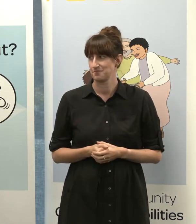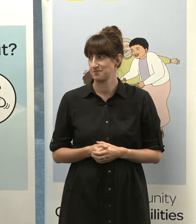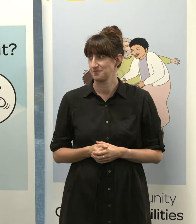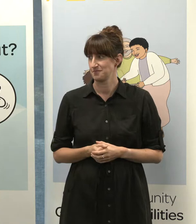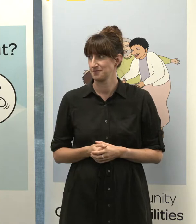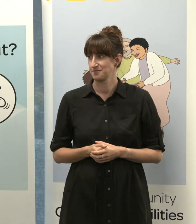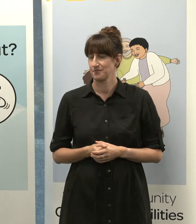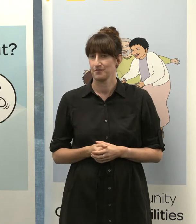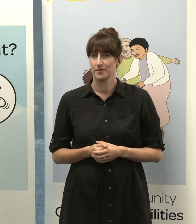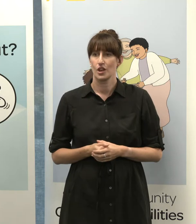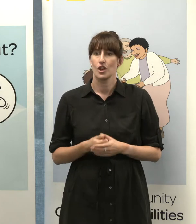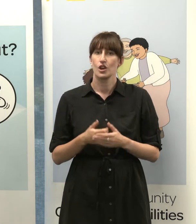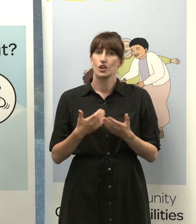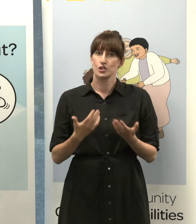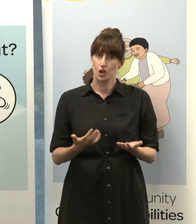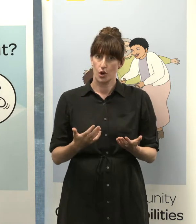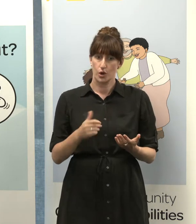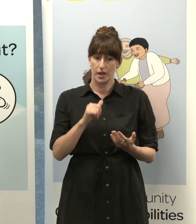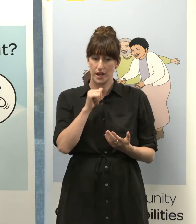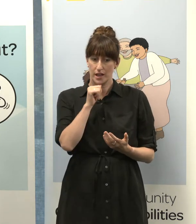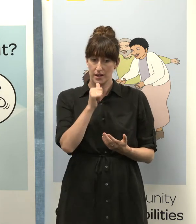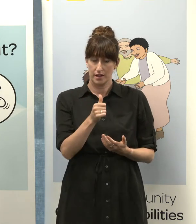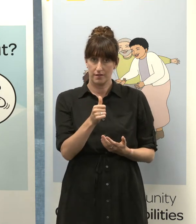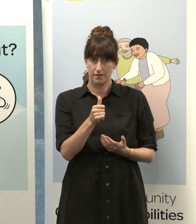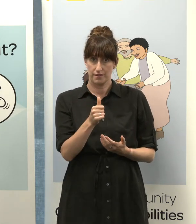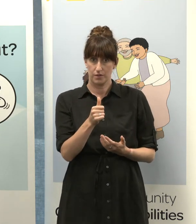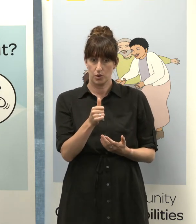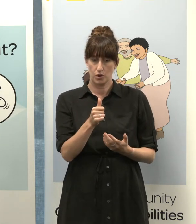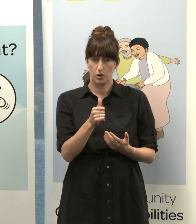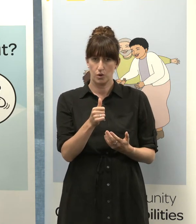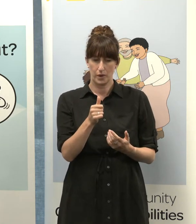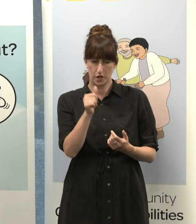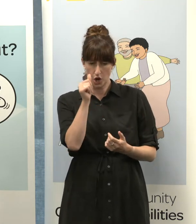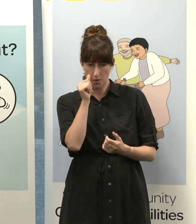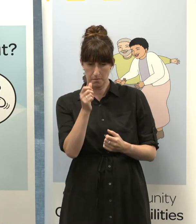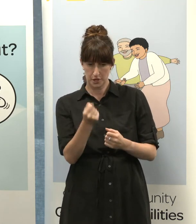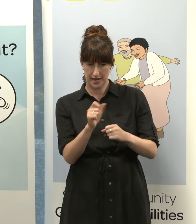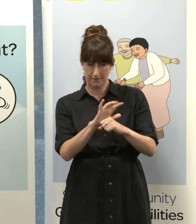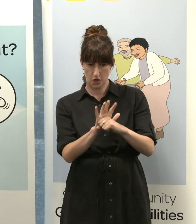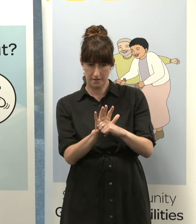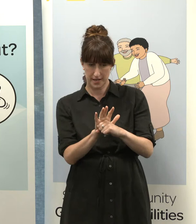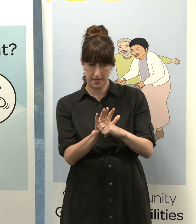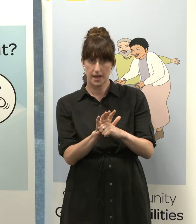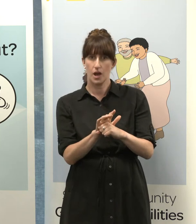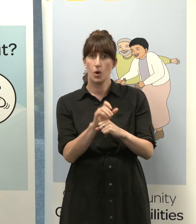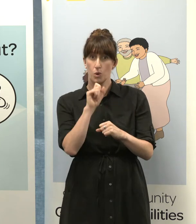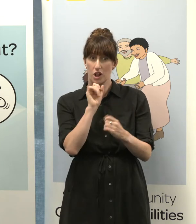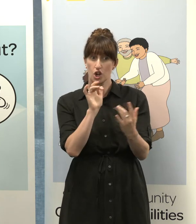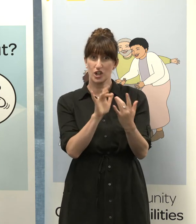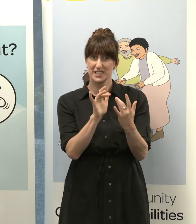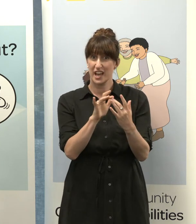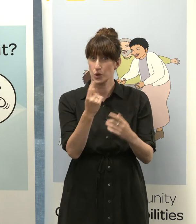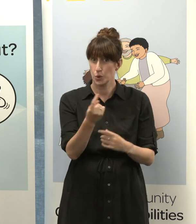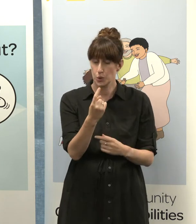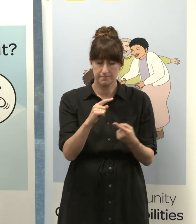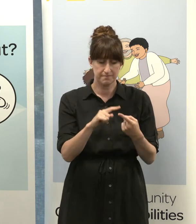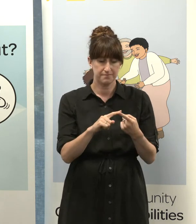to Sam. The sorts of pre-existing or conditions that would be